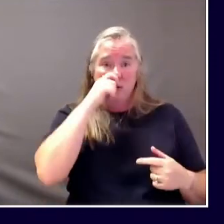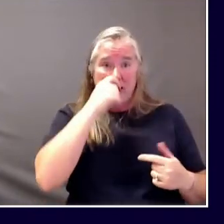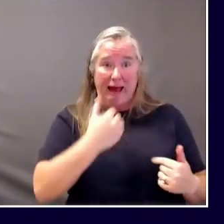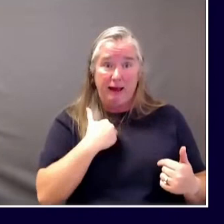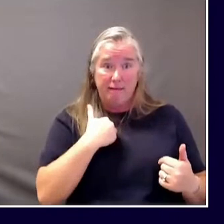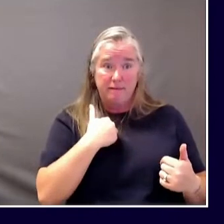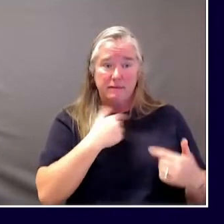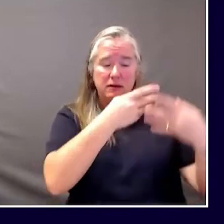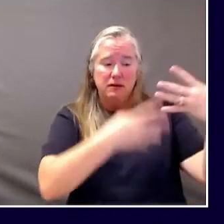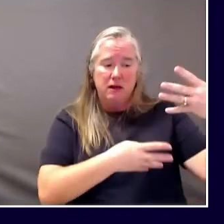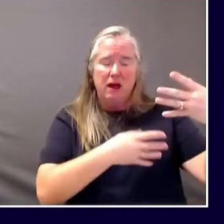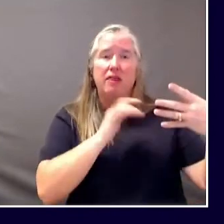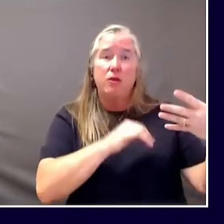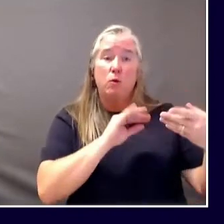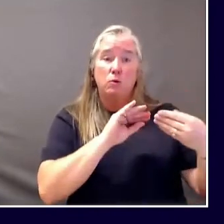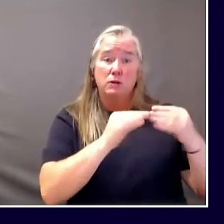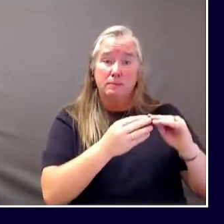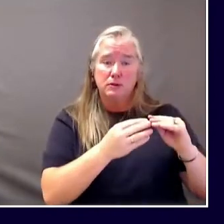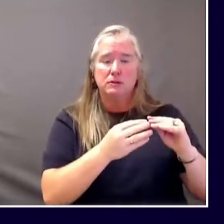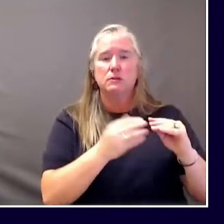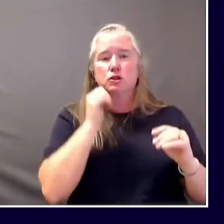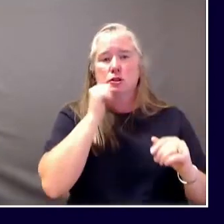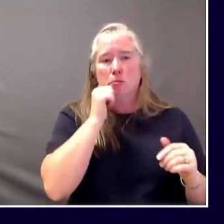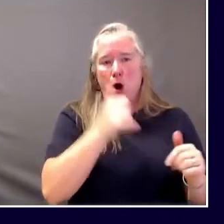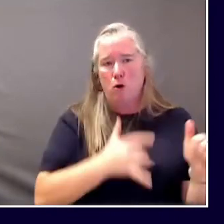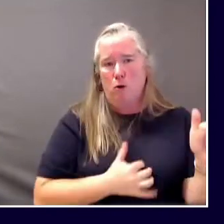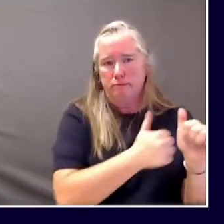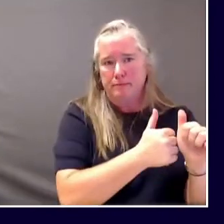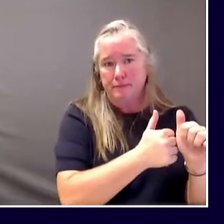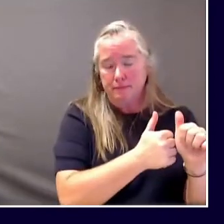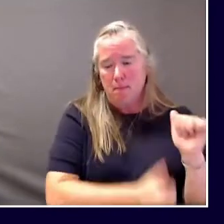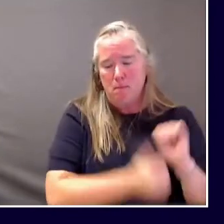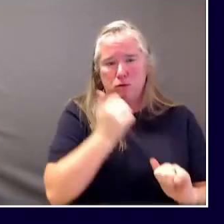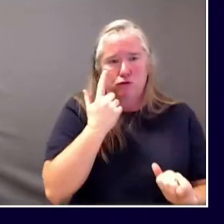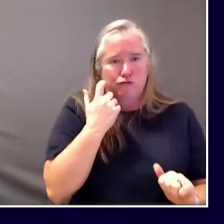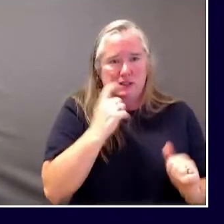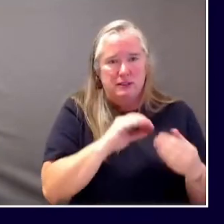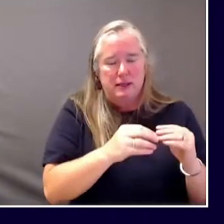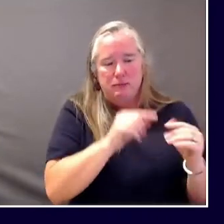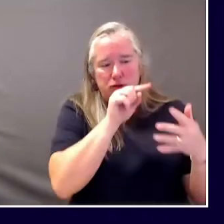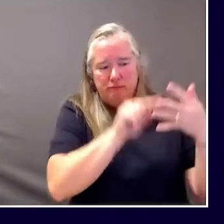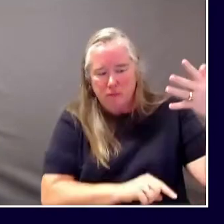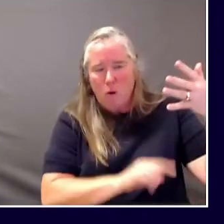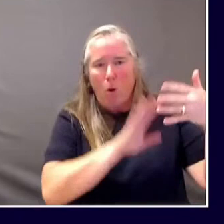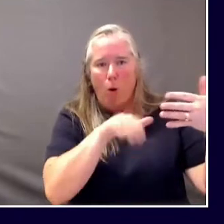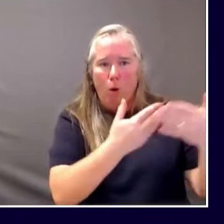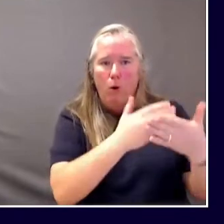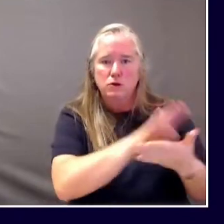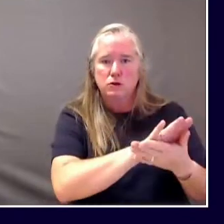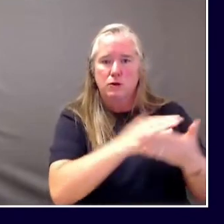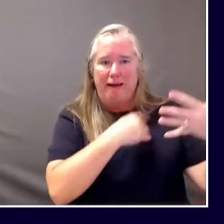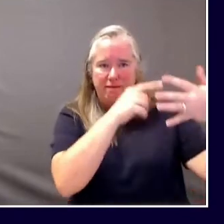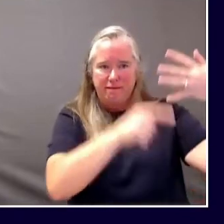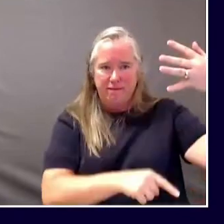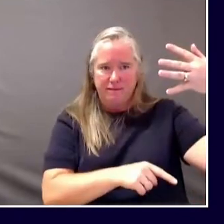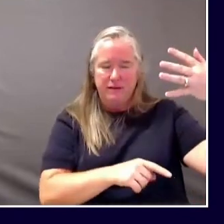data should be updated tomorrow that will reflect the latest of